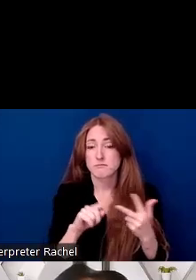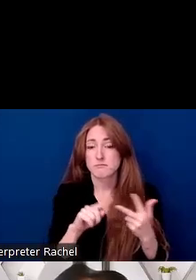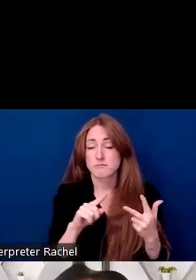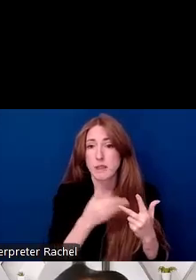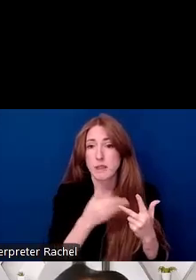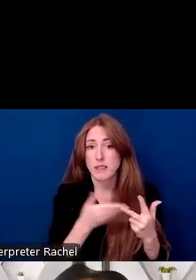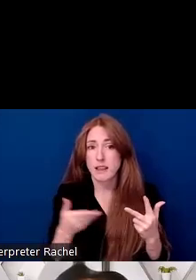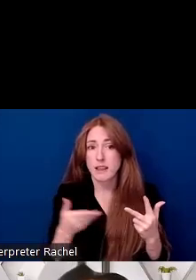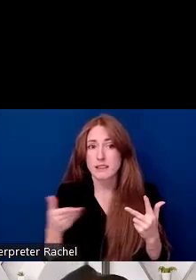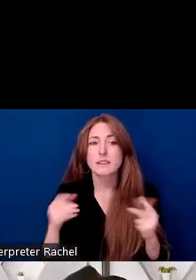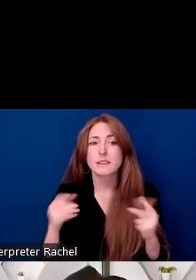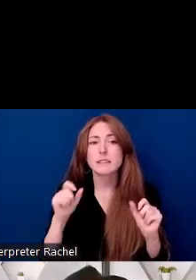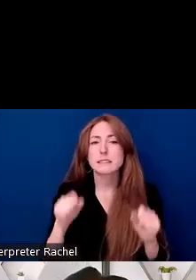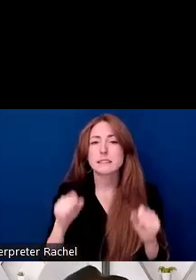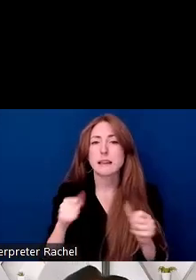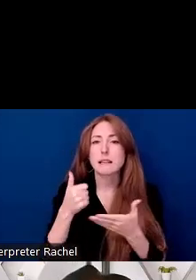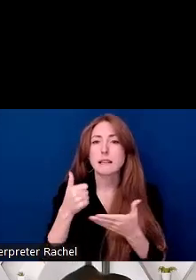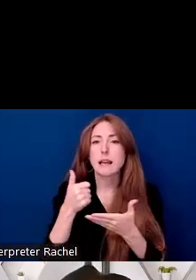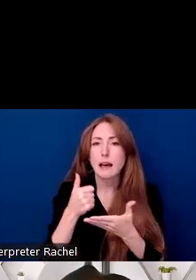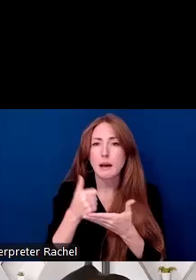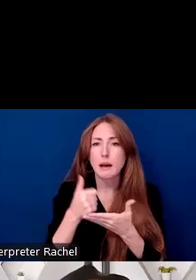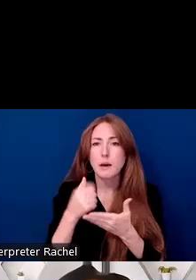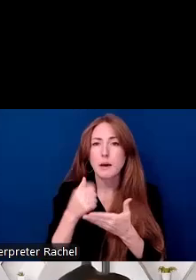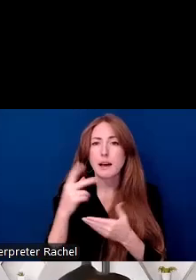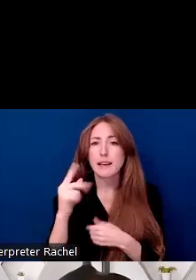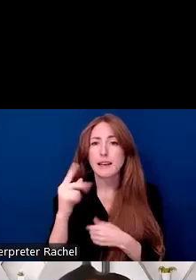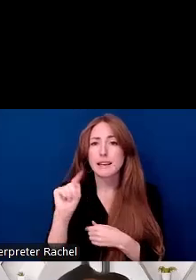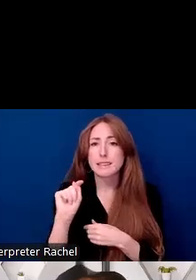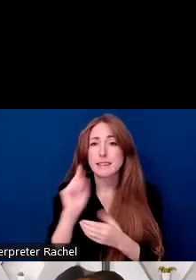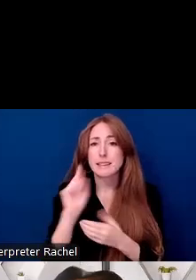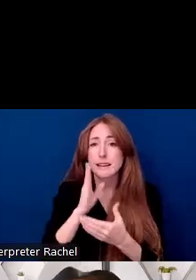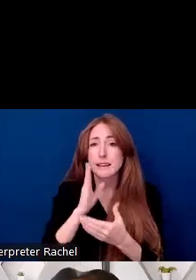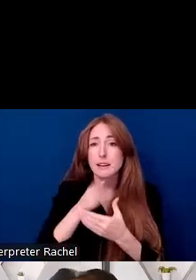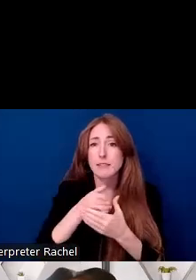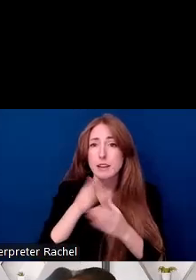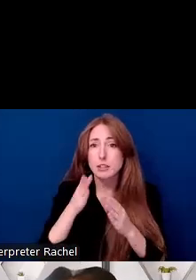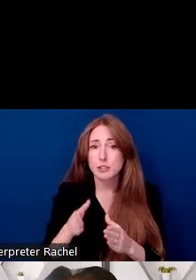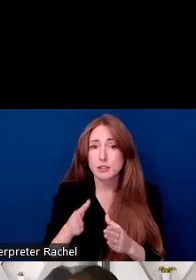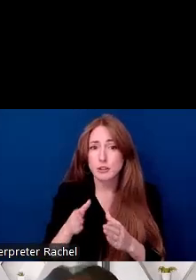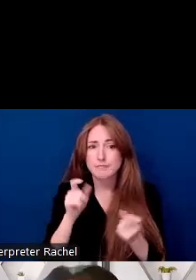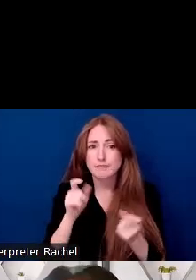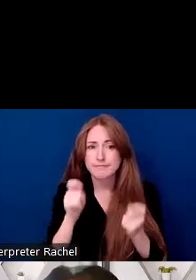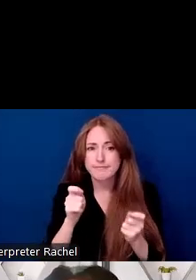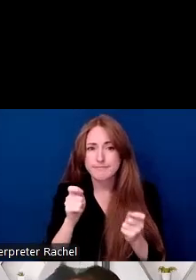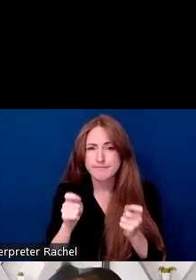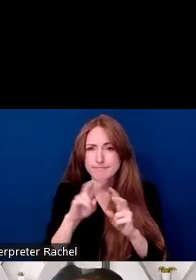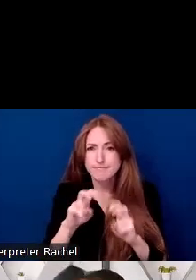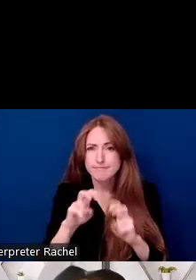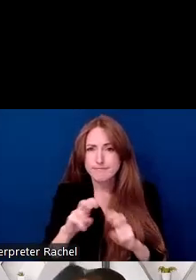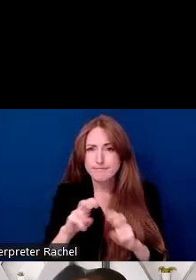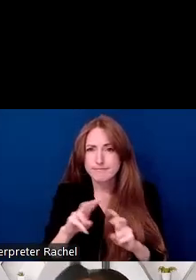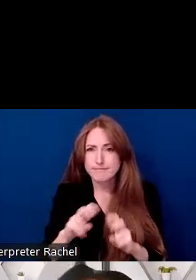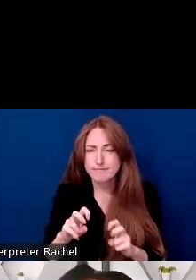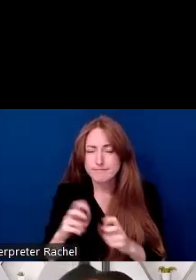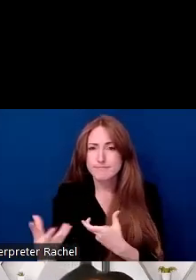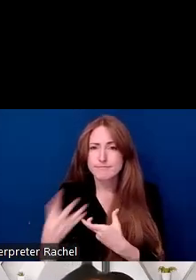practitioners can easily accept and sustain into their practice. And also can improve the